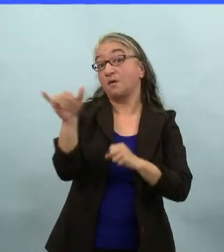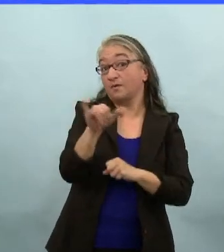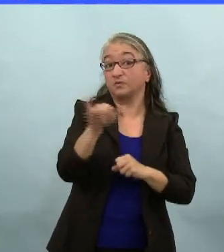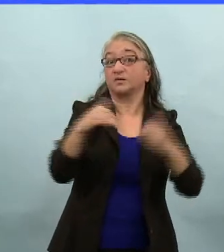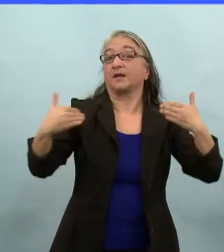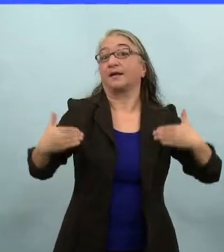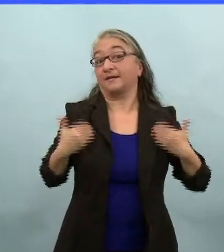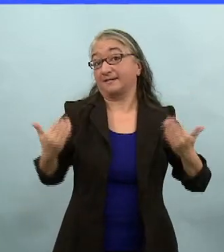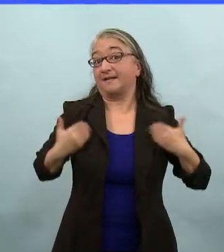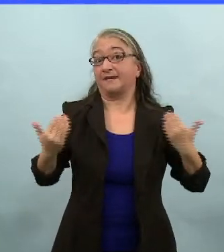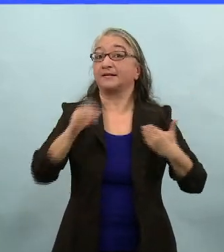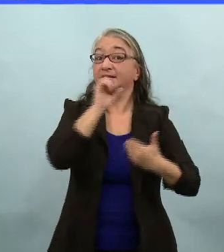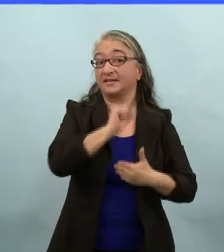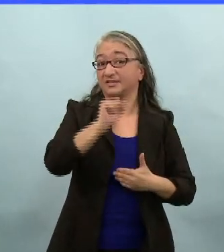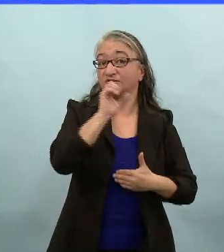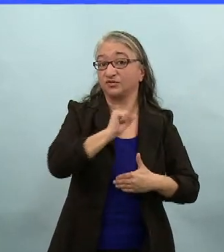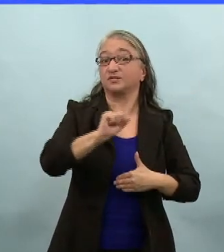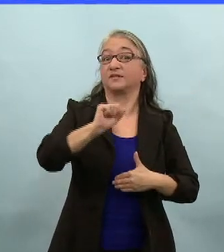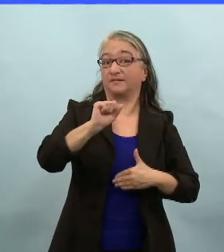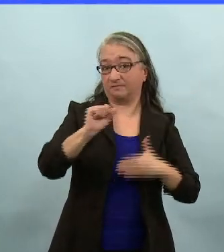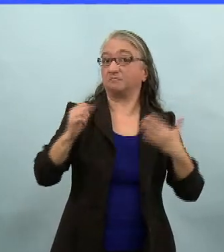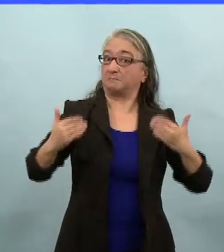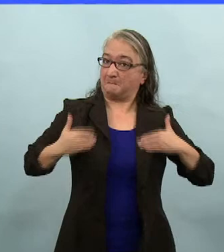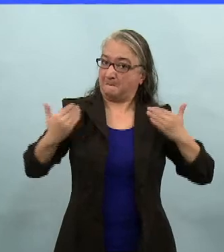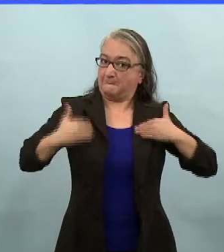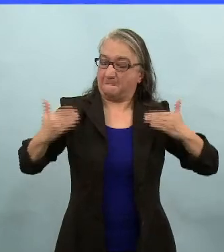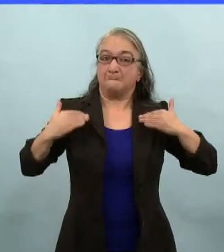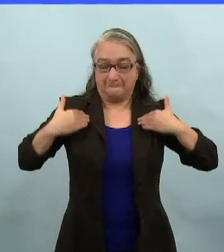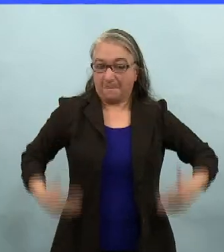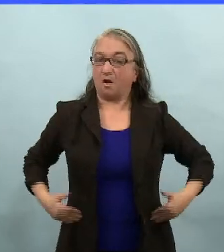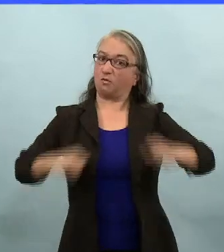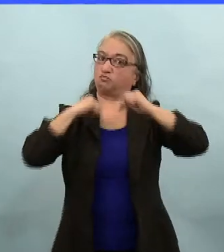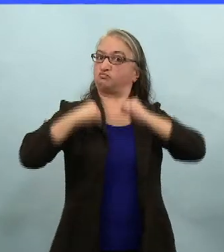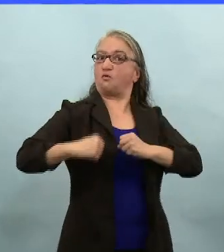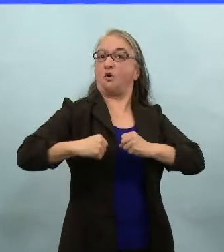are still very well protected against ending up in the hospital ending up in the icu